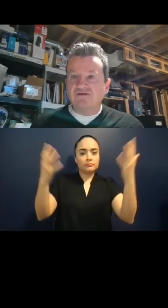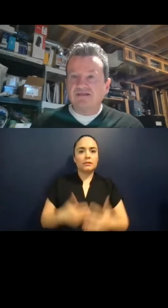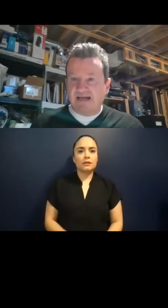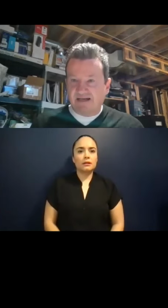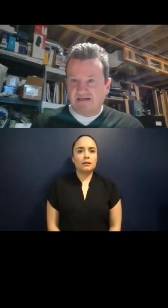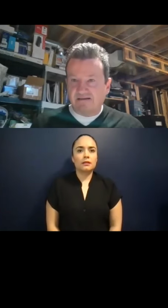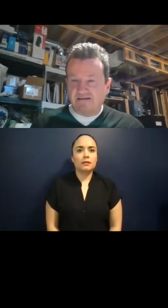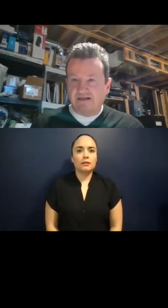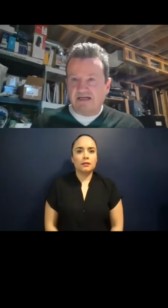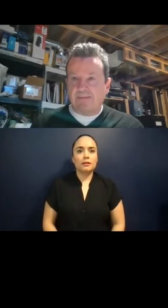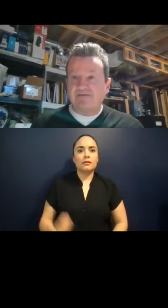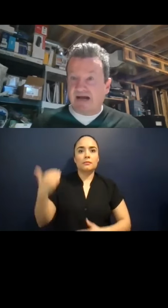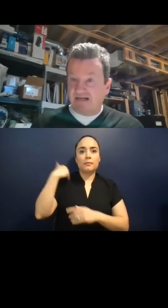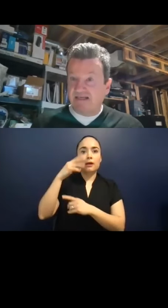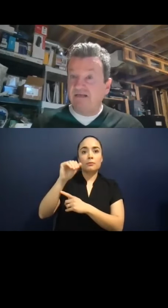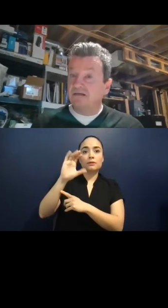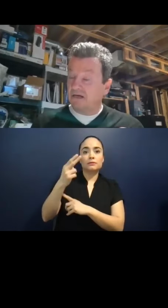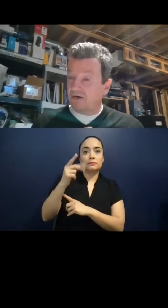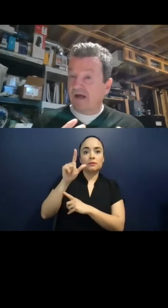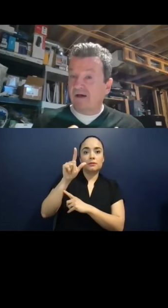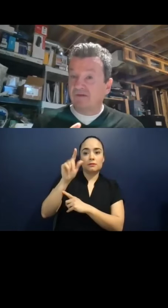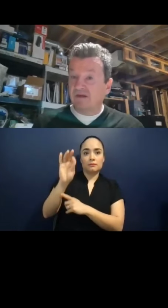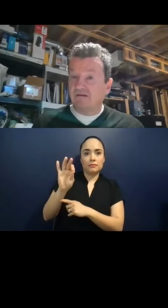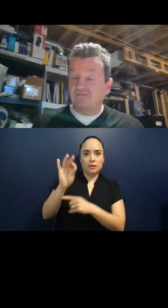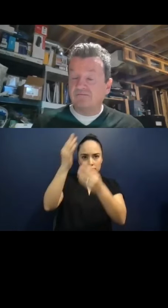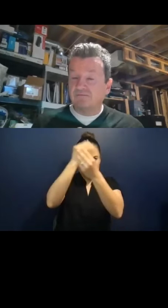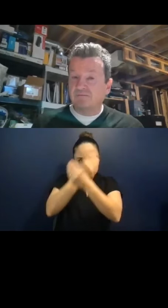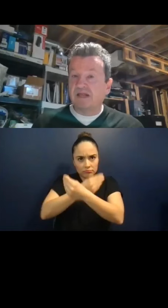including today